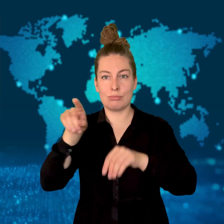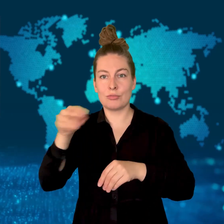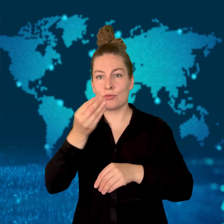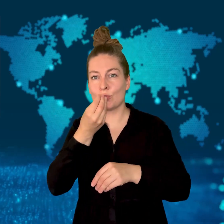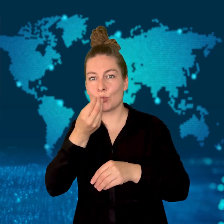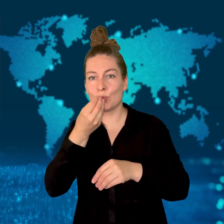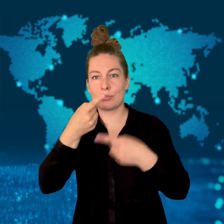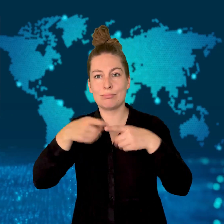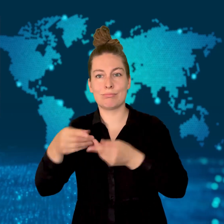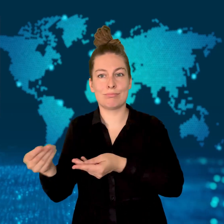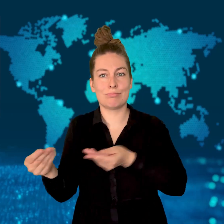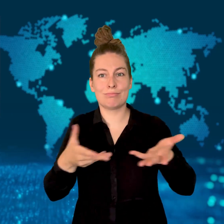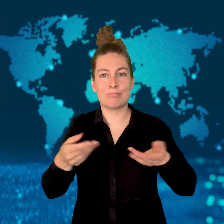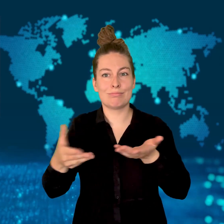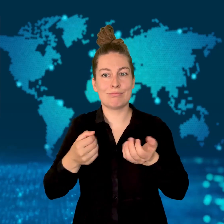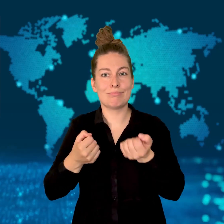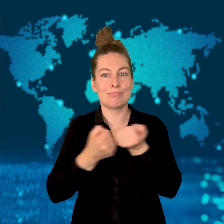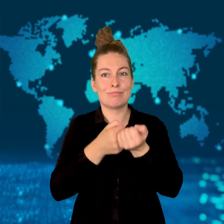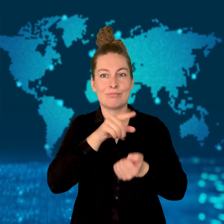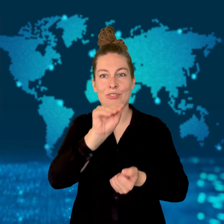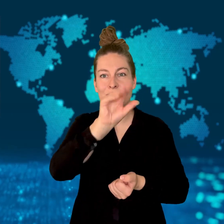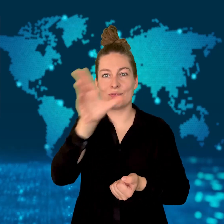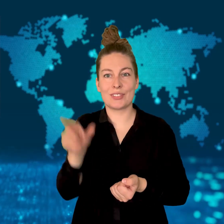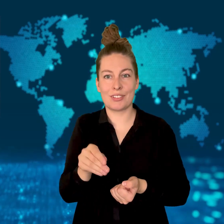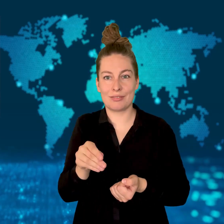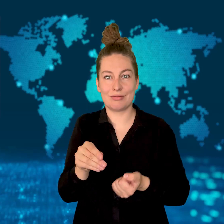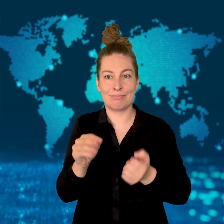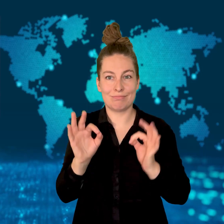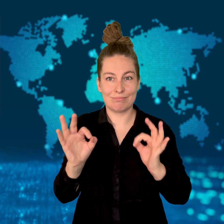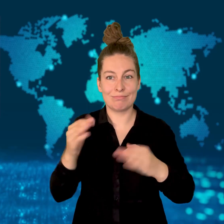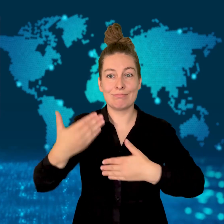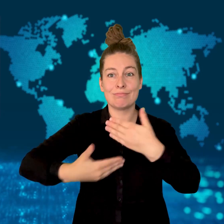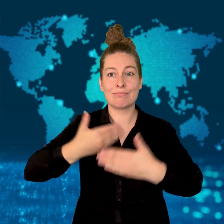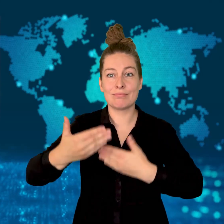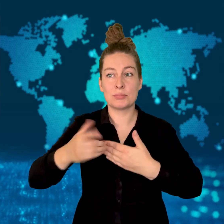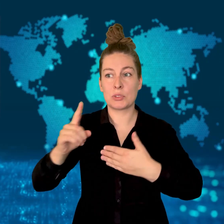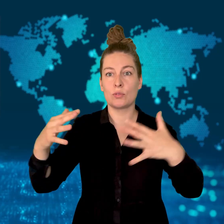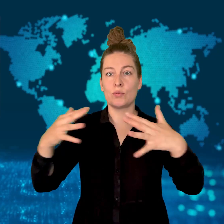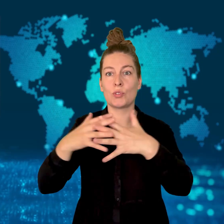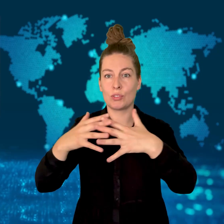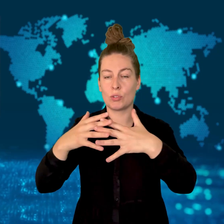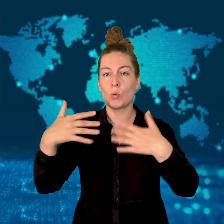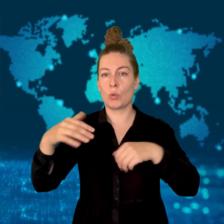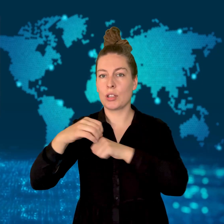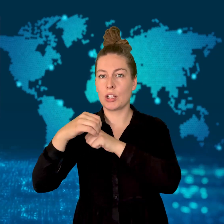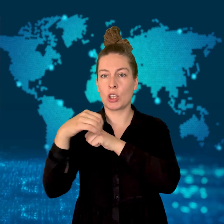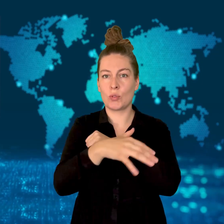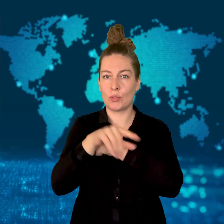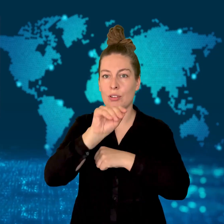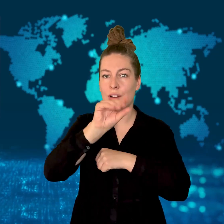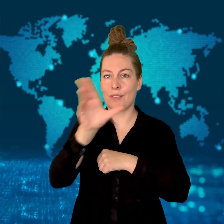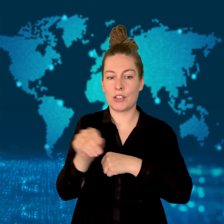The country relies on food and fertilizer deliveries from both Russia and Ukraine.